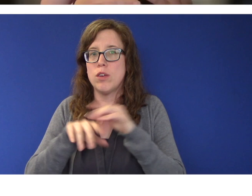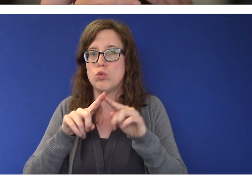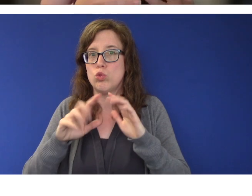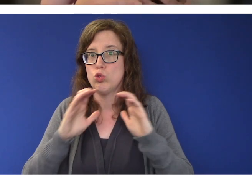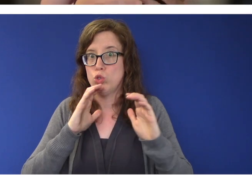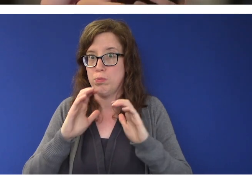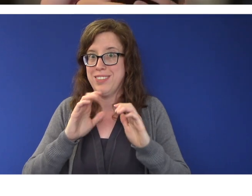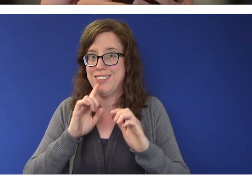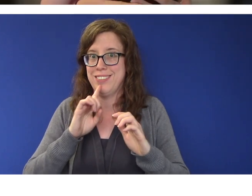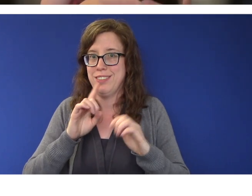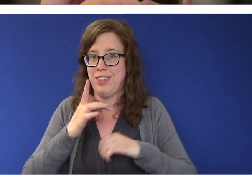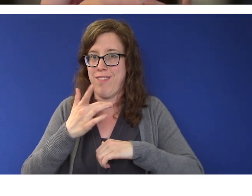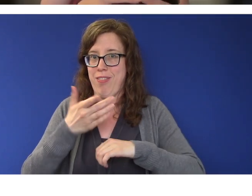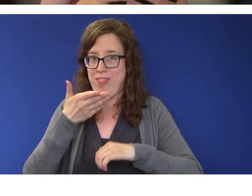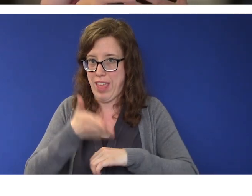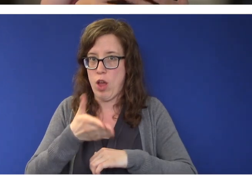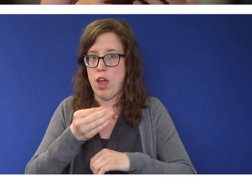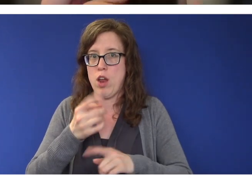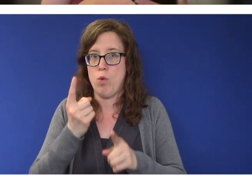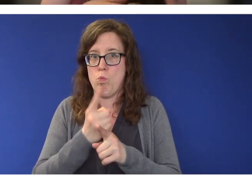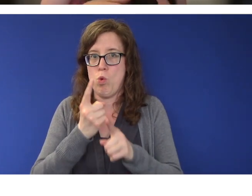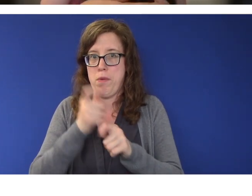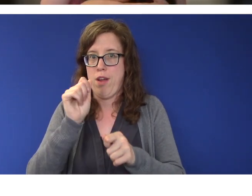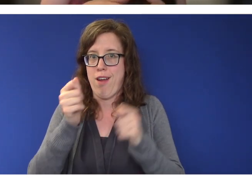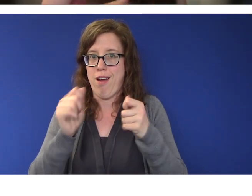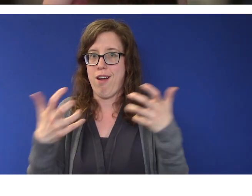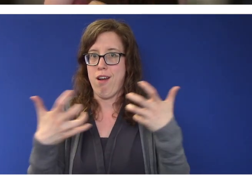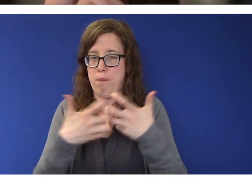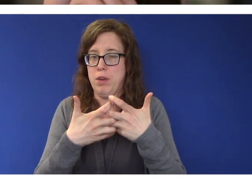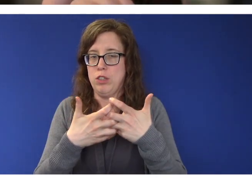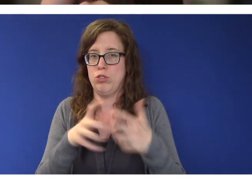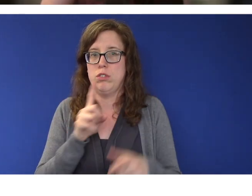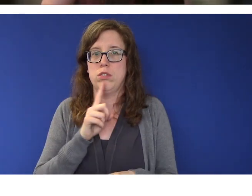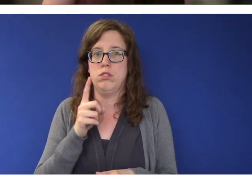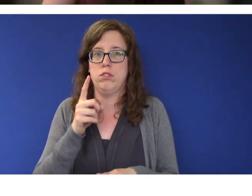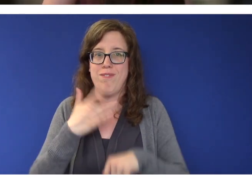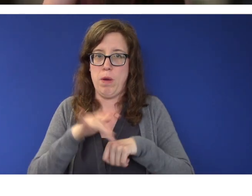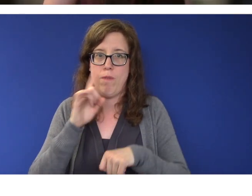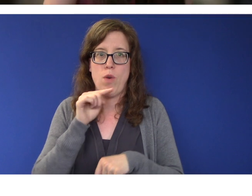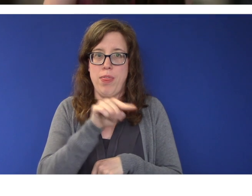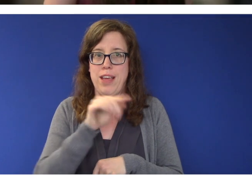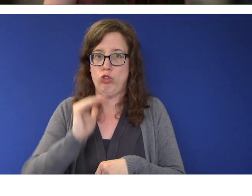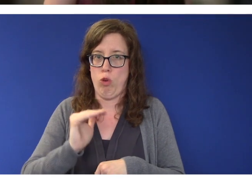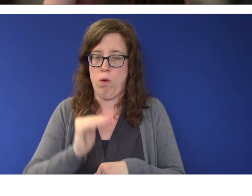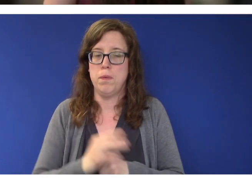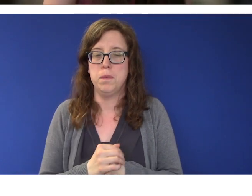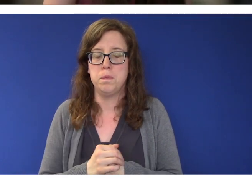to communication is there and that the appropriate accommodations are being made for the child.